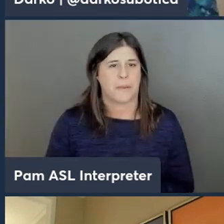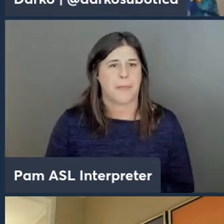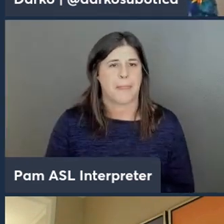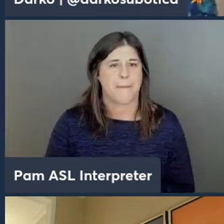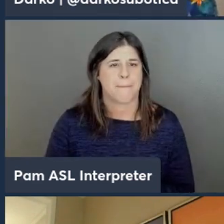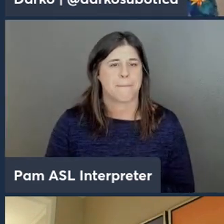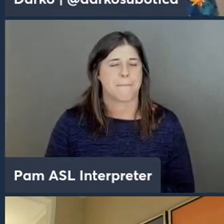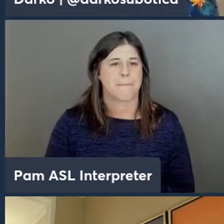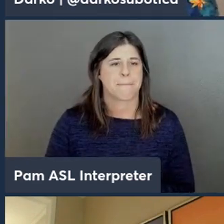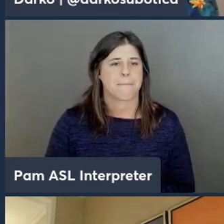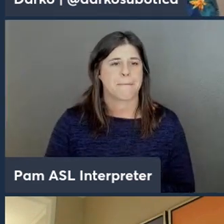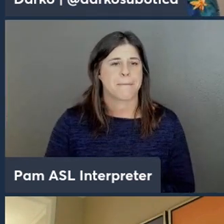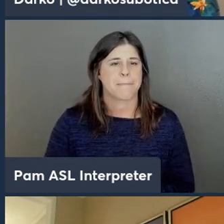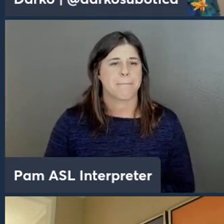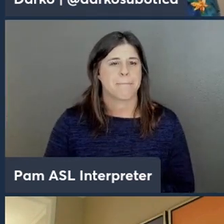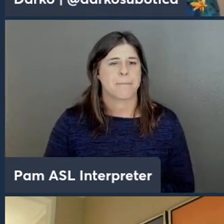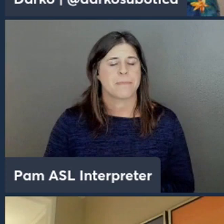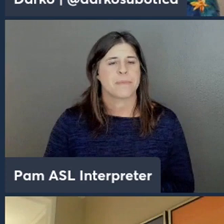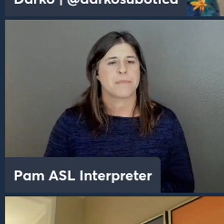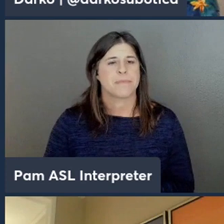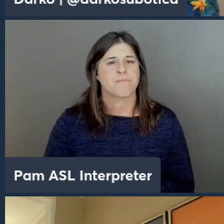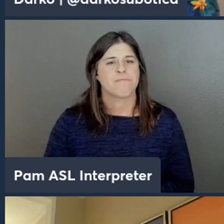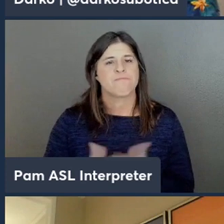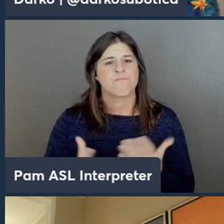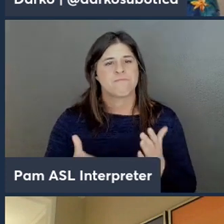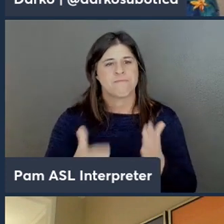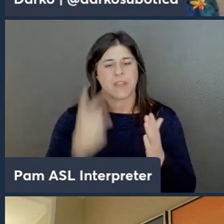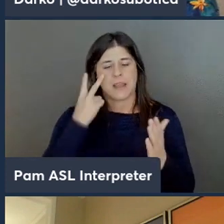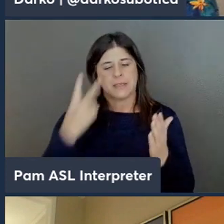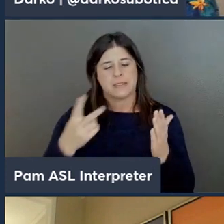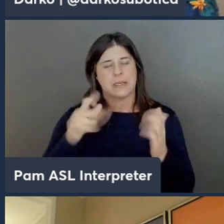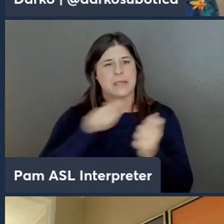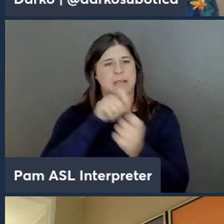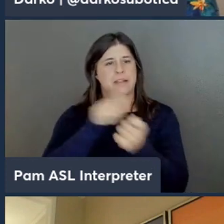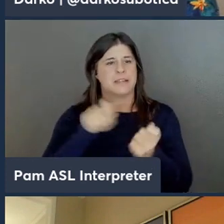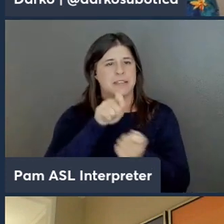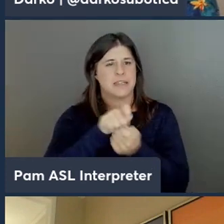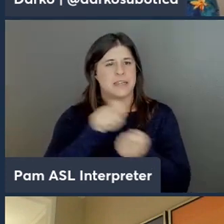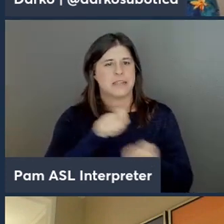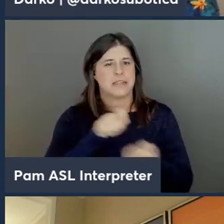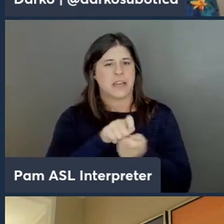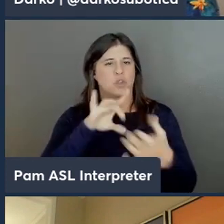and it shows me details, about various logging levels,